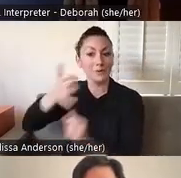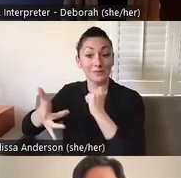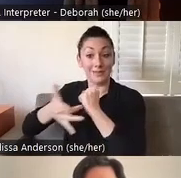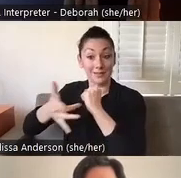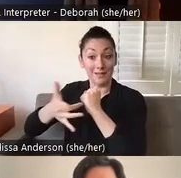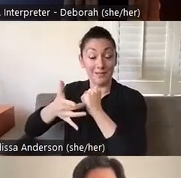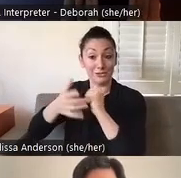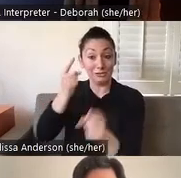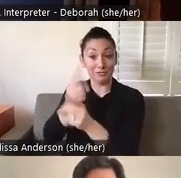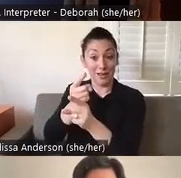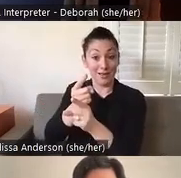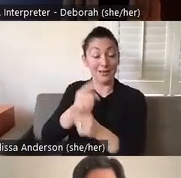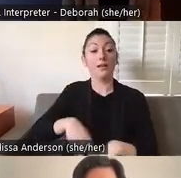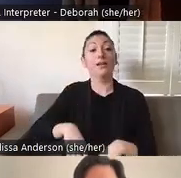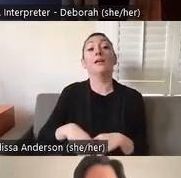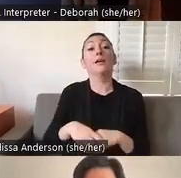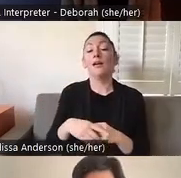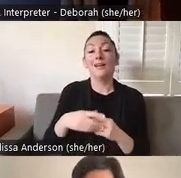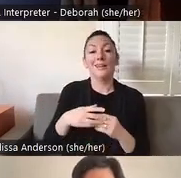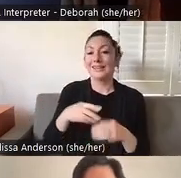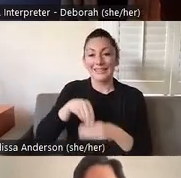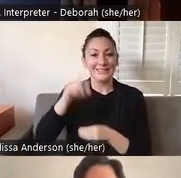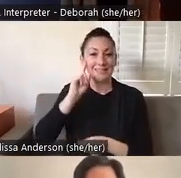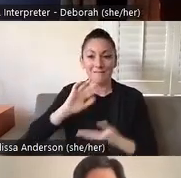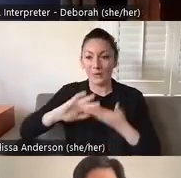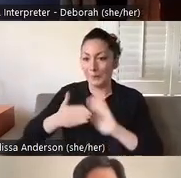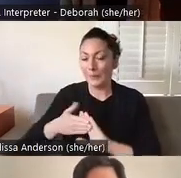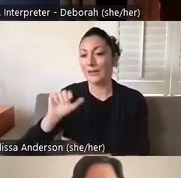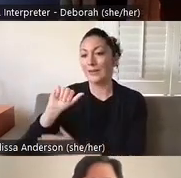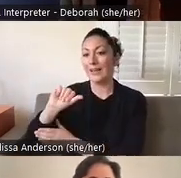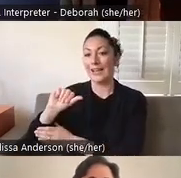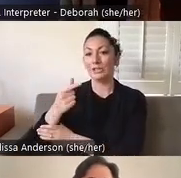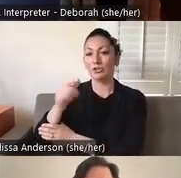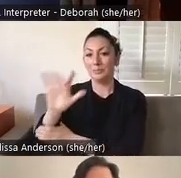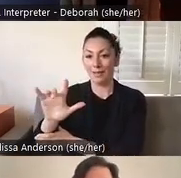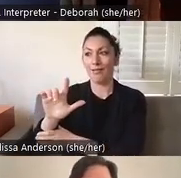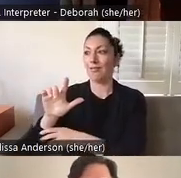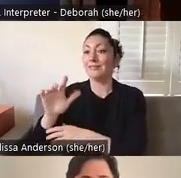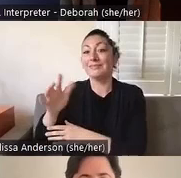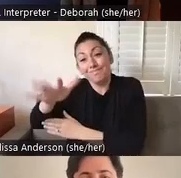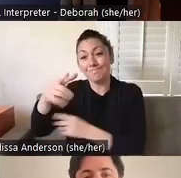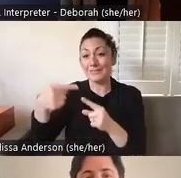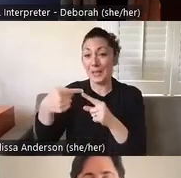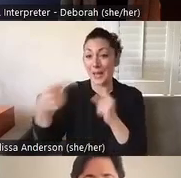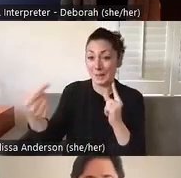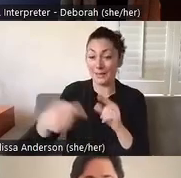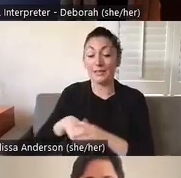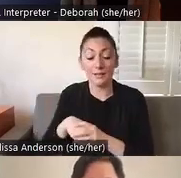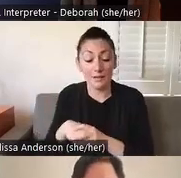a famous inventor of telephone technology. In the Deaf community, Alexander Graham Bell